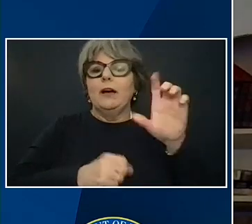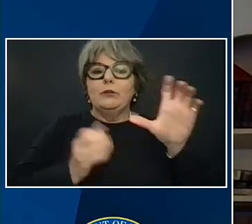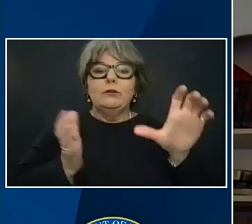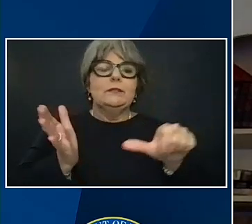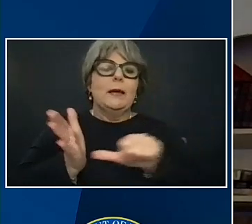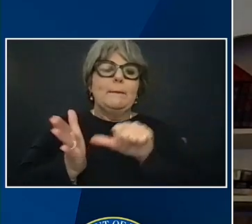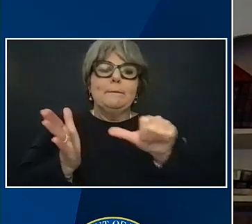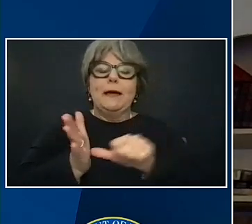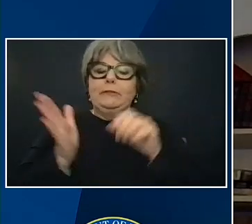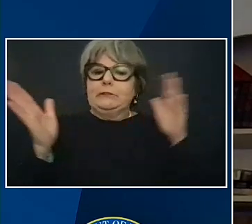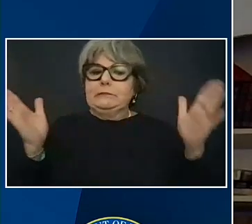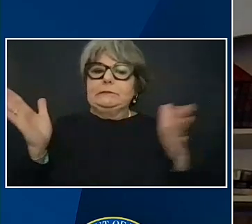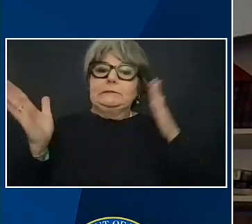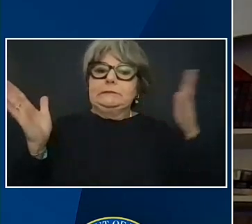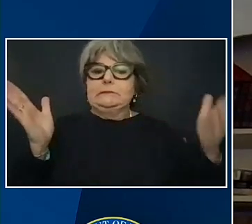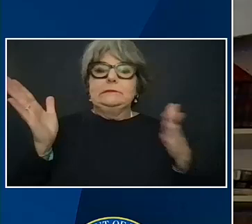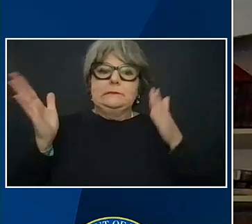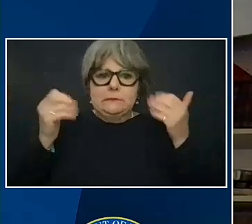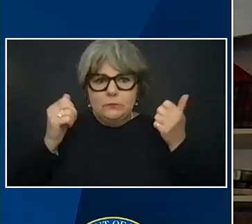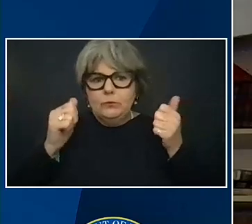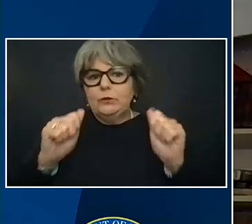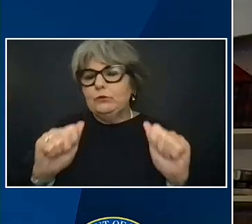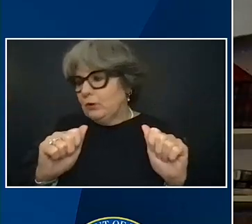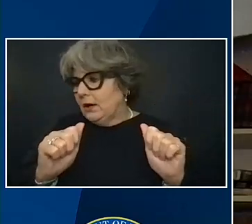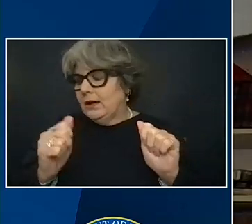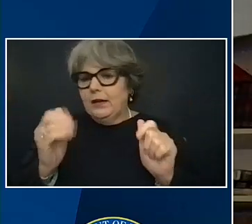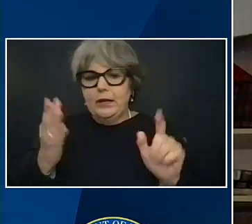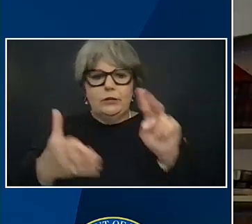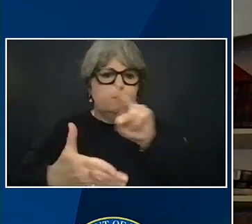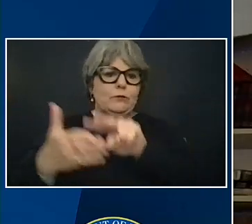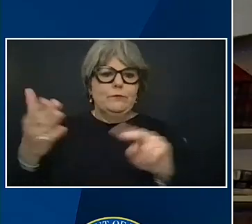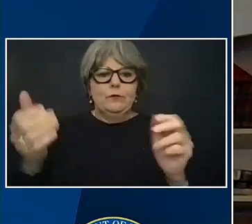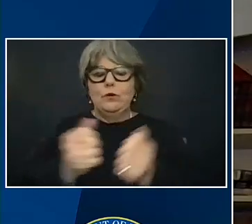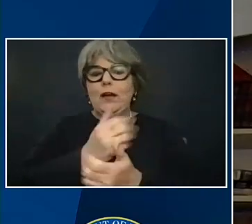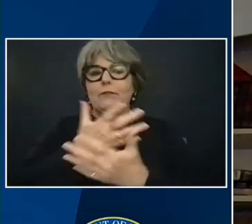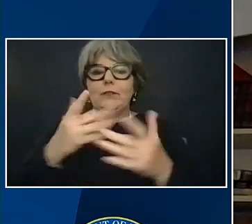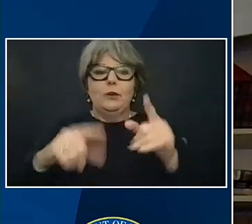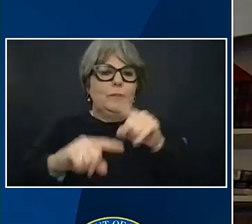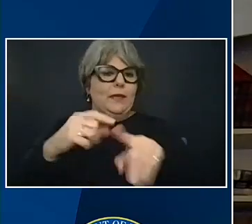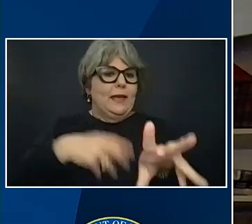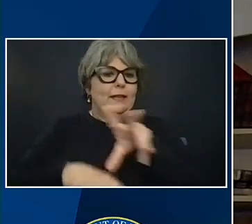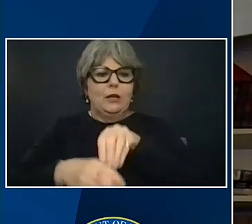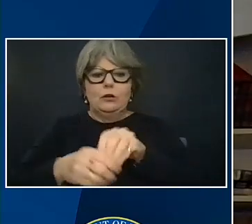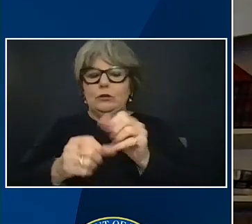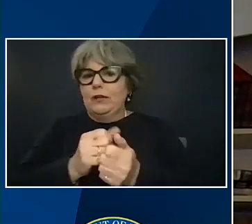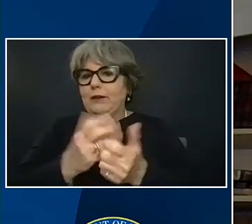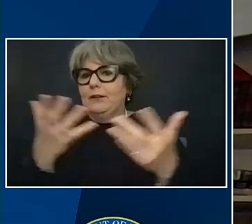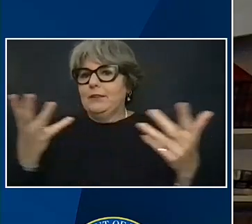us. We make every effort, we review everything. Obviously, we can't include everything, I think to go through a line